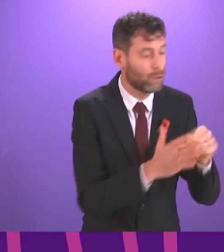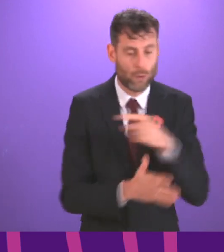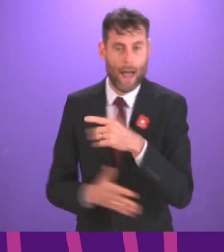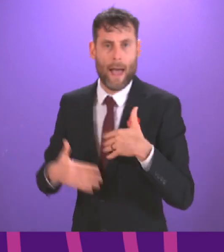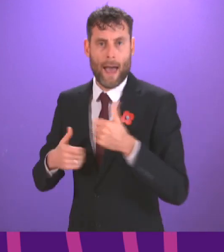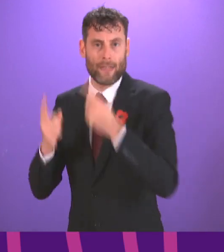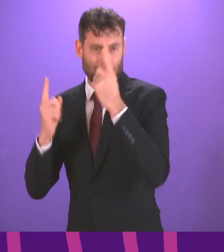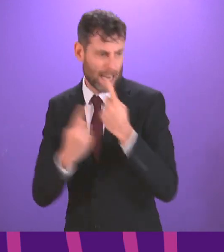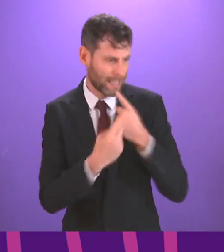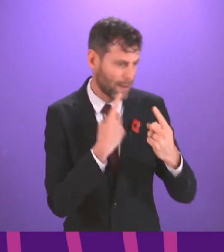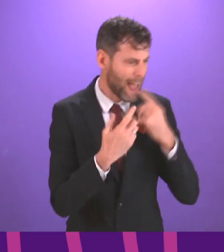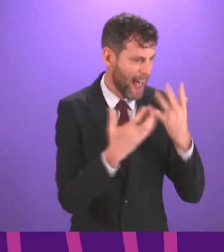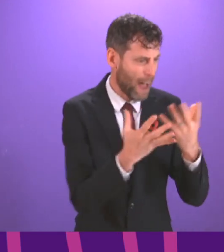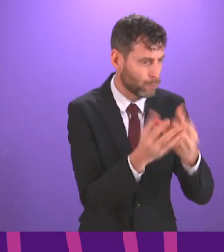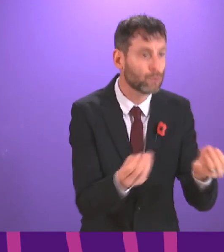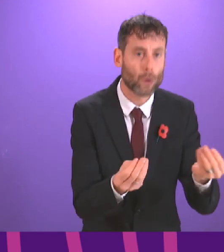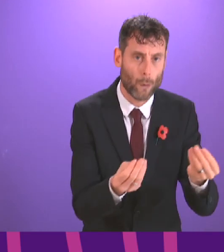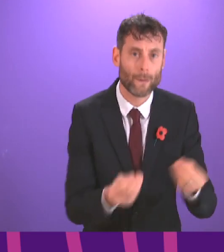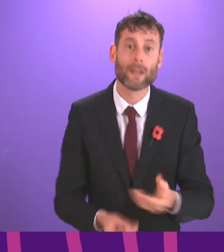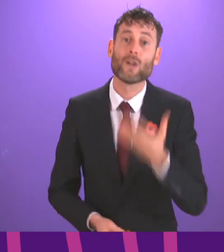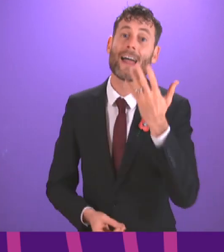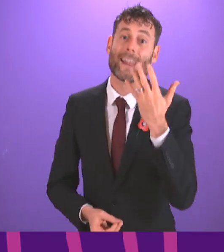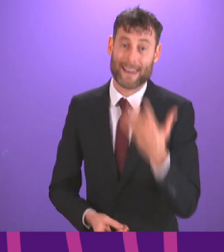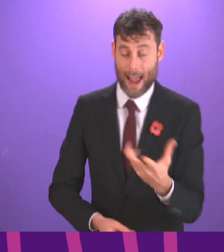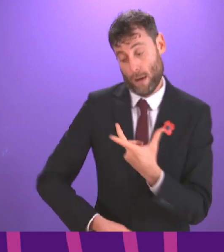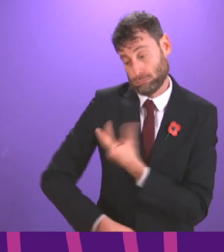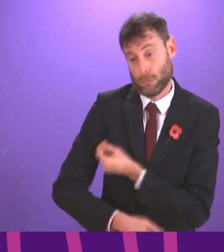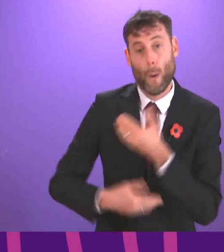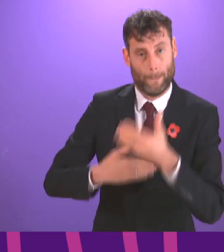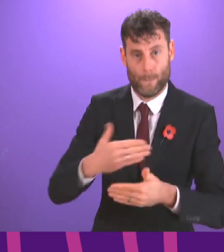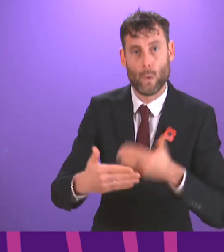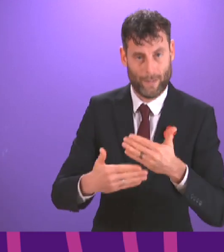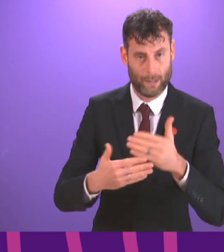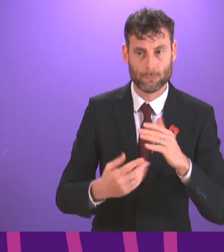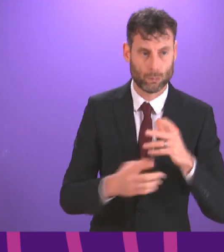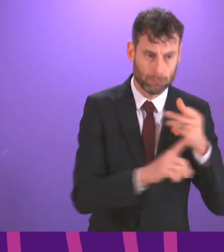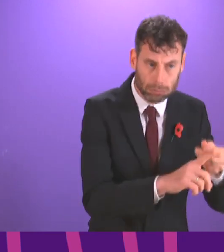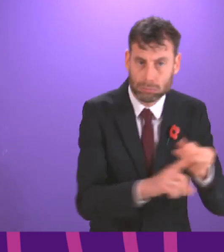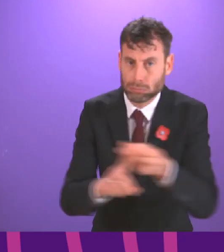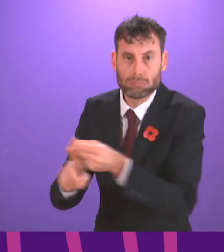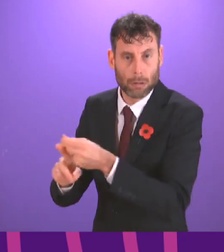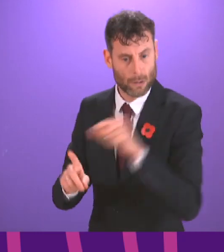boards to address them. The vaccination programme is on track and we will continue to ensure that that remains the case.